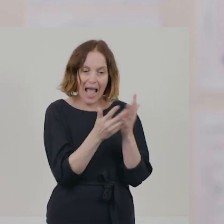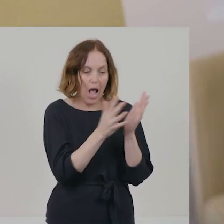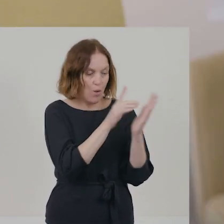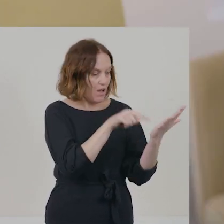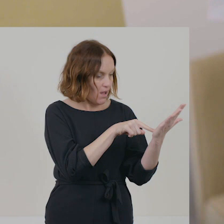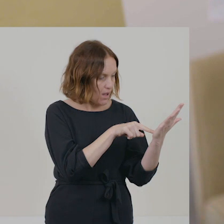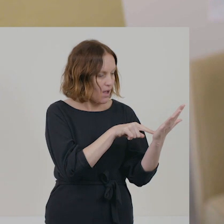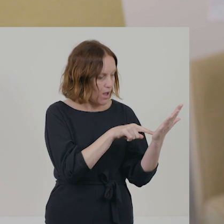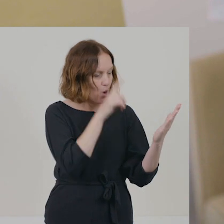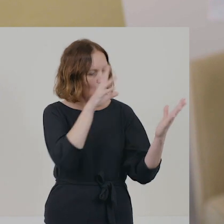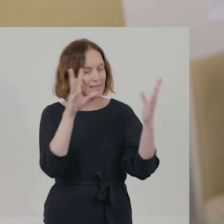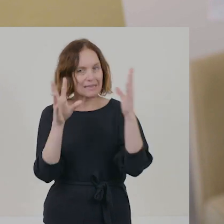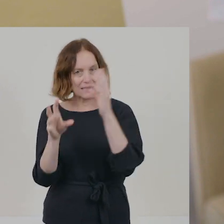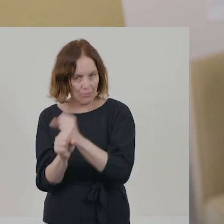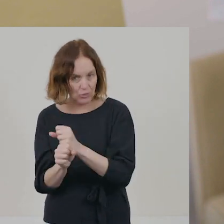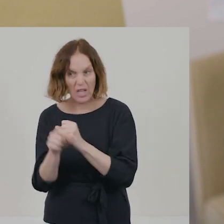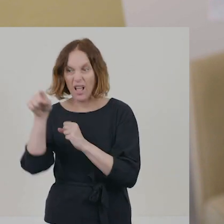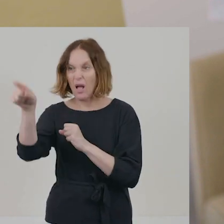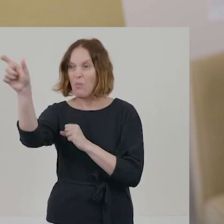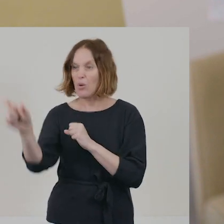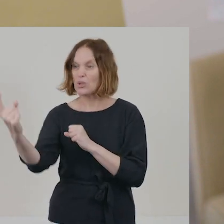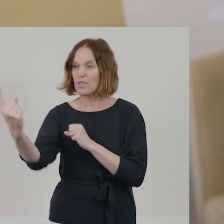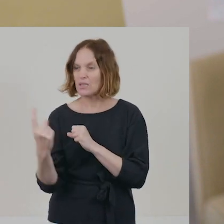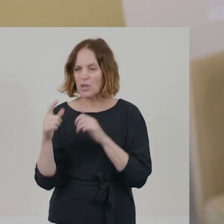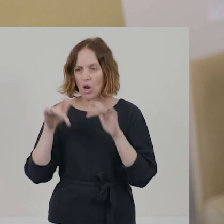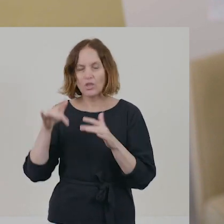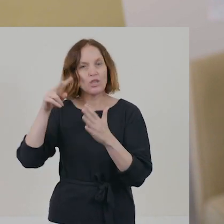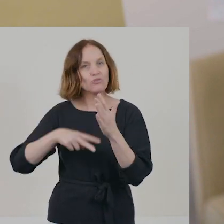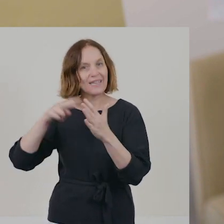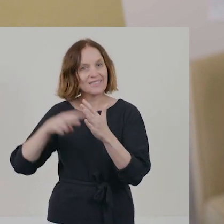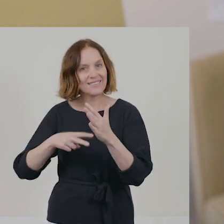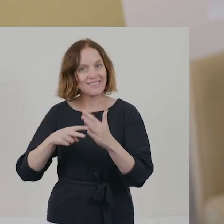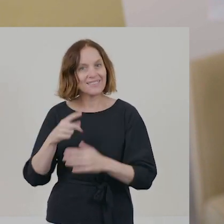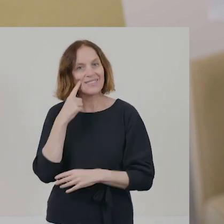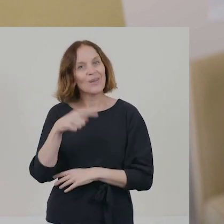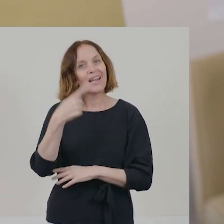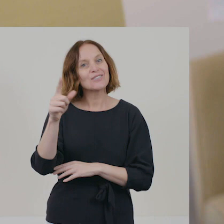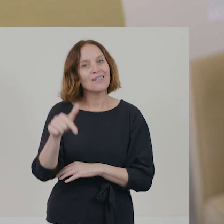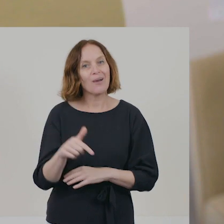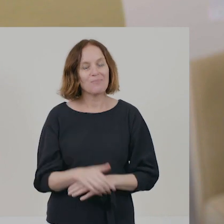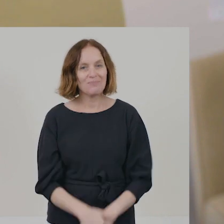and how you could summarise the text for someone else, who has not read what you have. See you next time, bye!